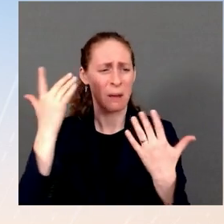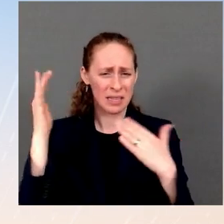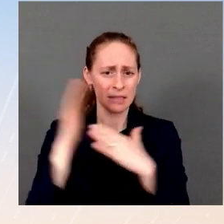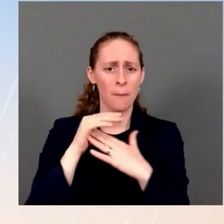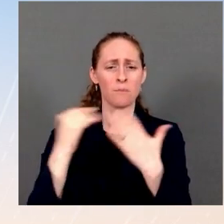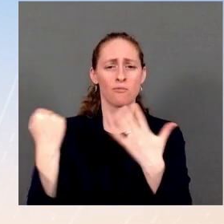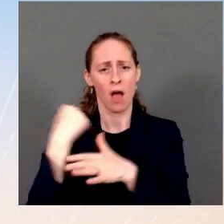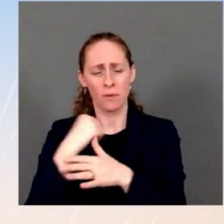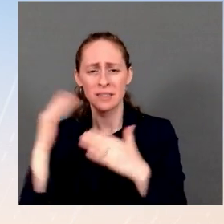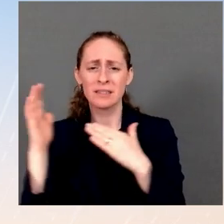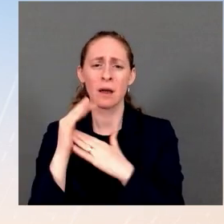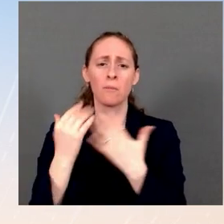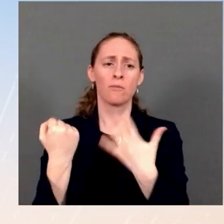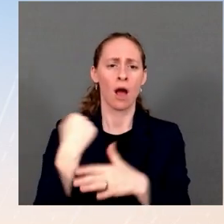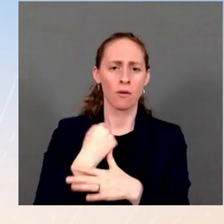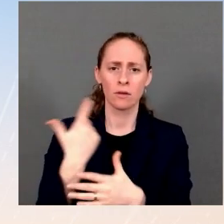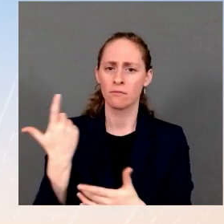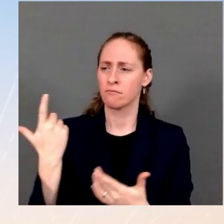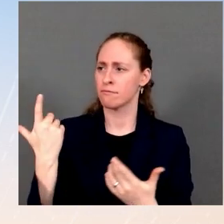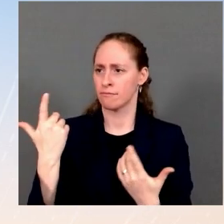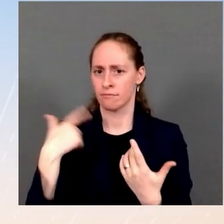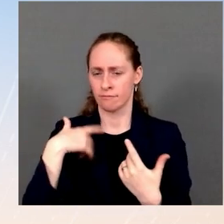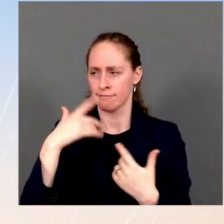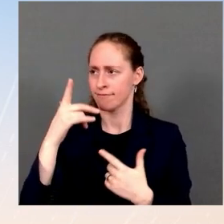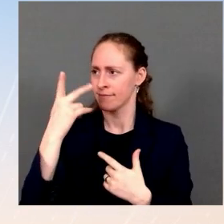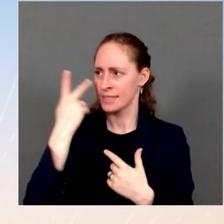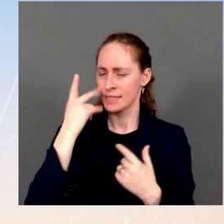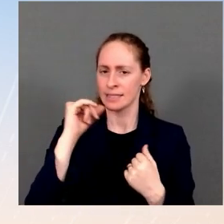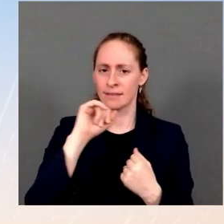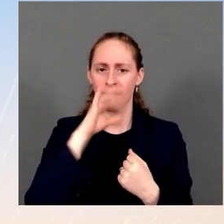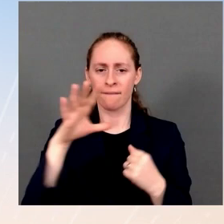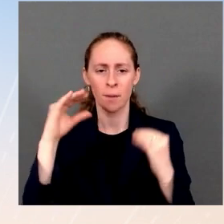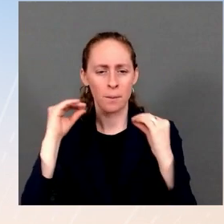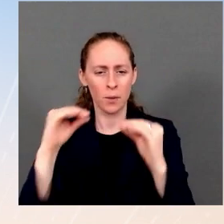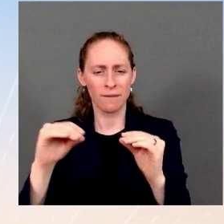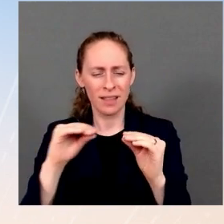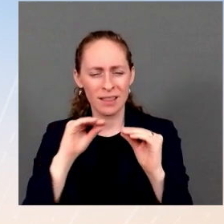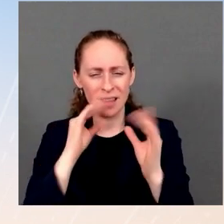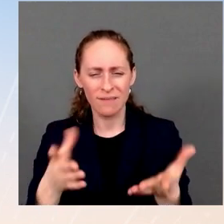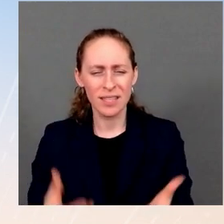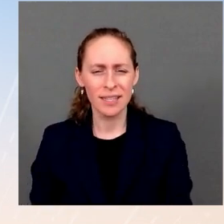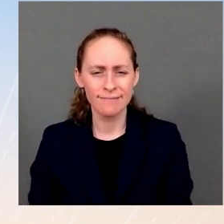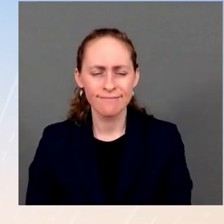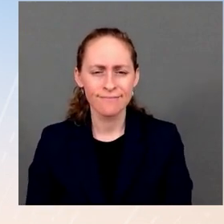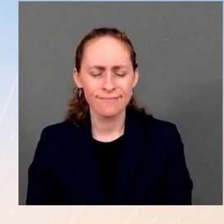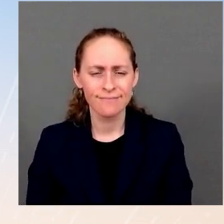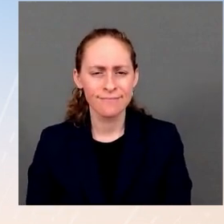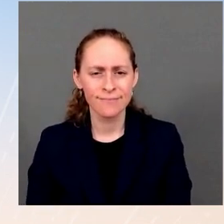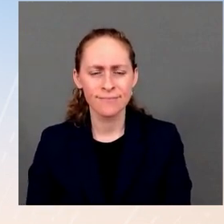a little bit of what we have done, because I think that's important. I feel like sometimes that get -- that gets lost as we're talking about voting rights.